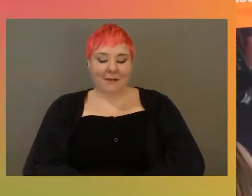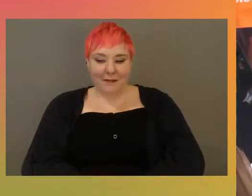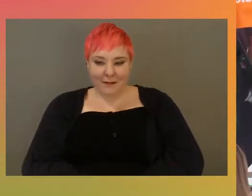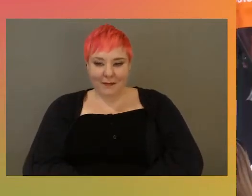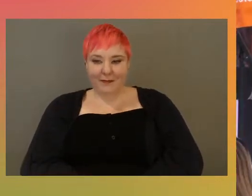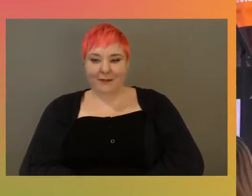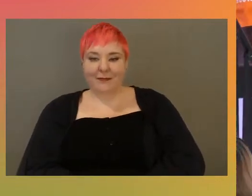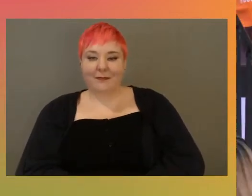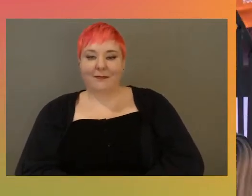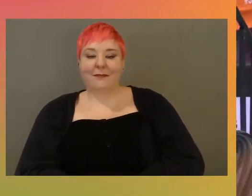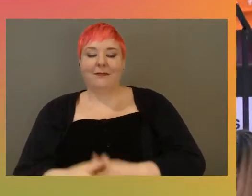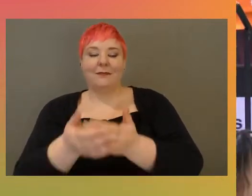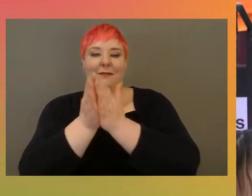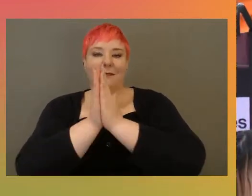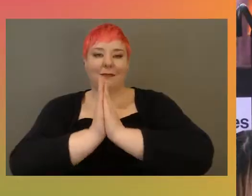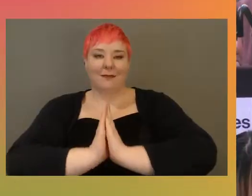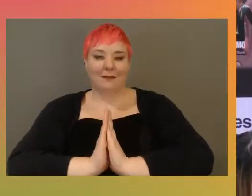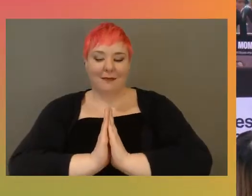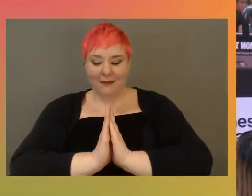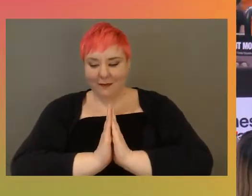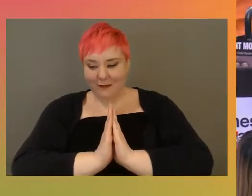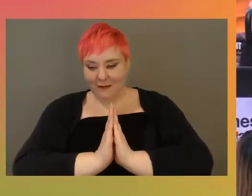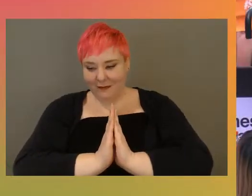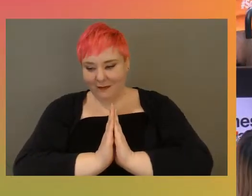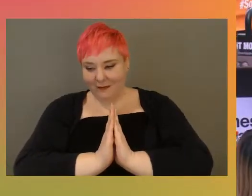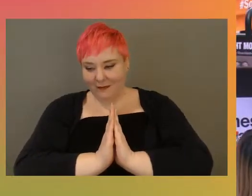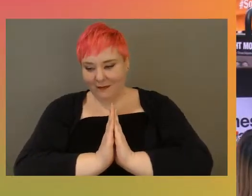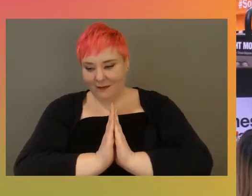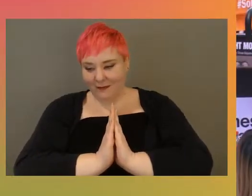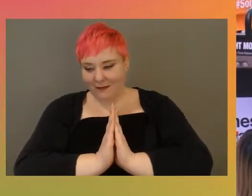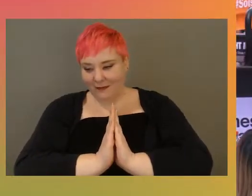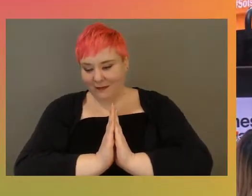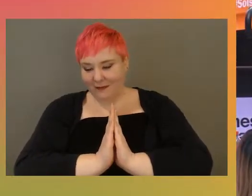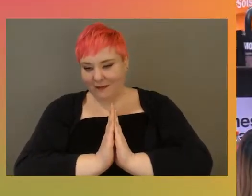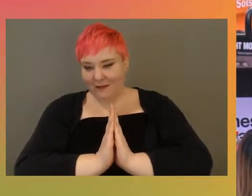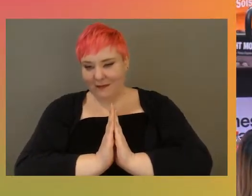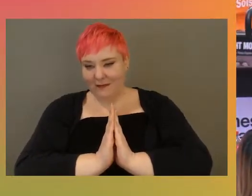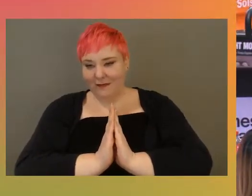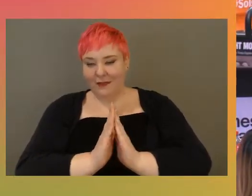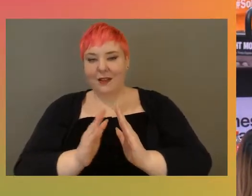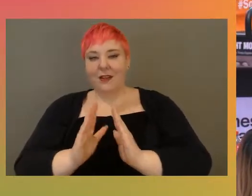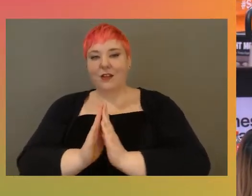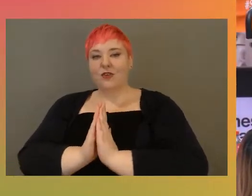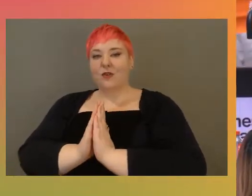PLACE YOUR KNEES TO THE GROUND AND SIT ON YOUR HEELS.